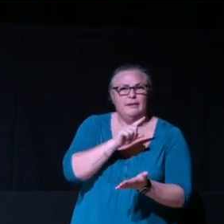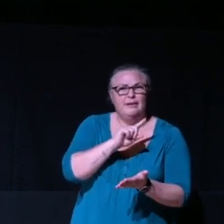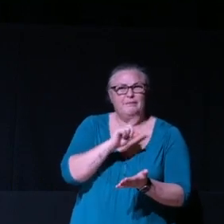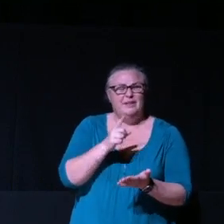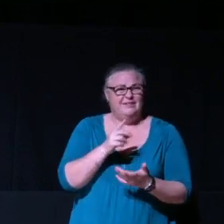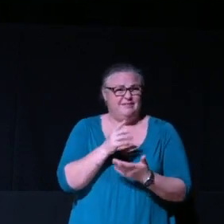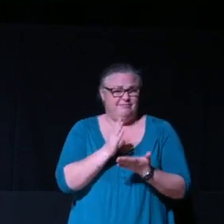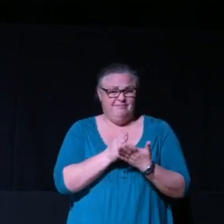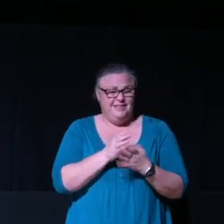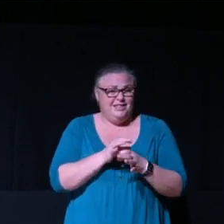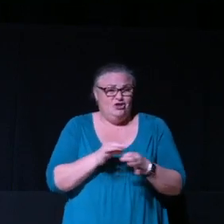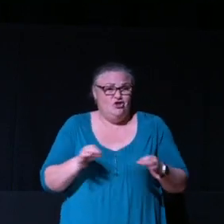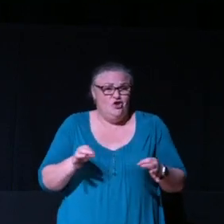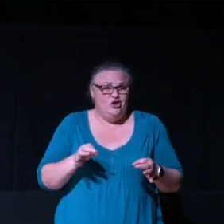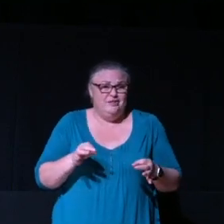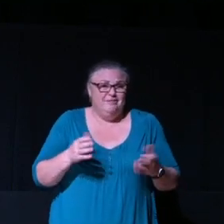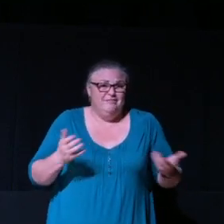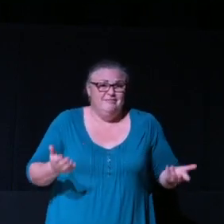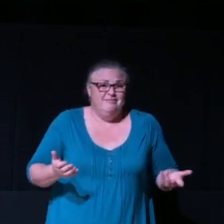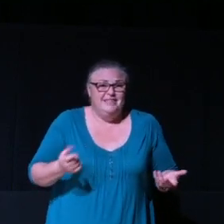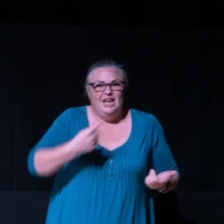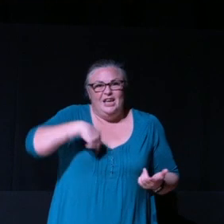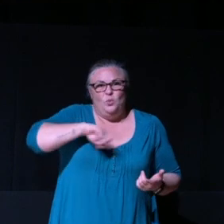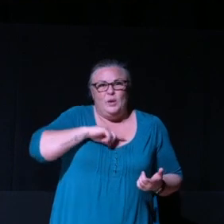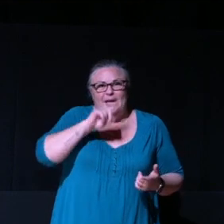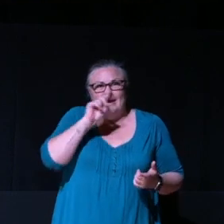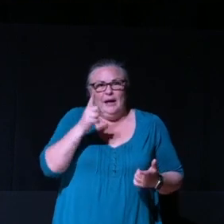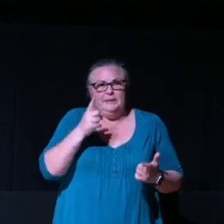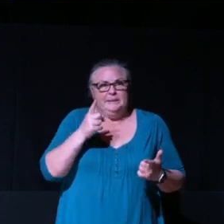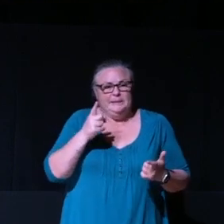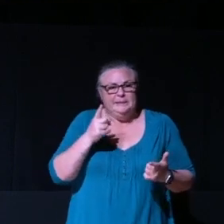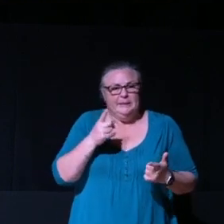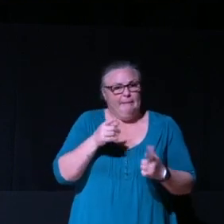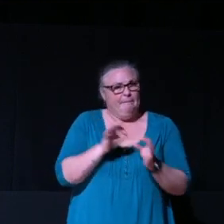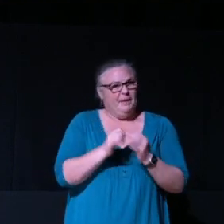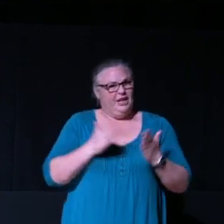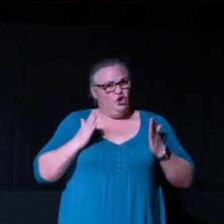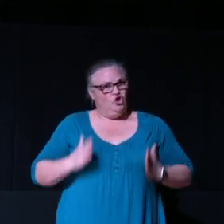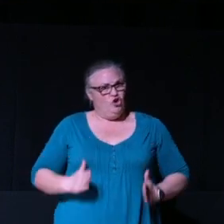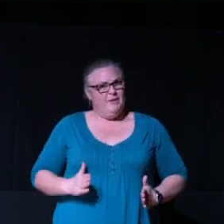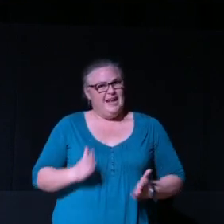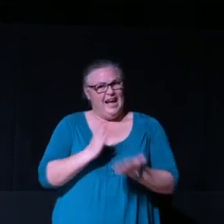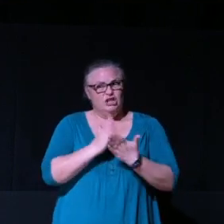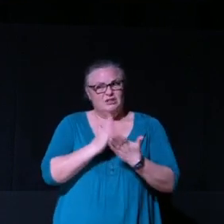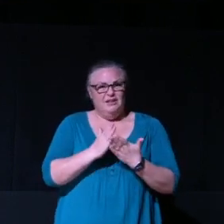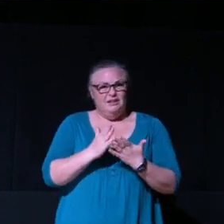like we've got to fit into this tiny little box now. We can't exist as human beings. It's really reductive. Do you think that's better